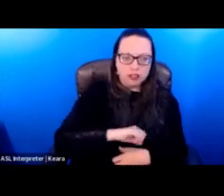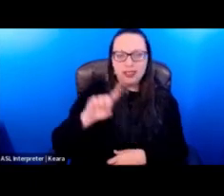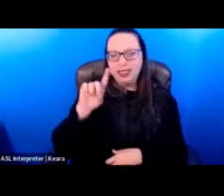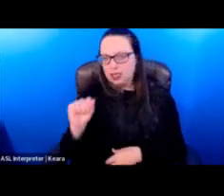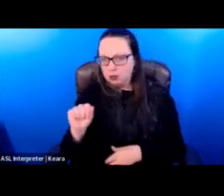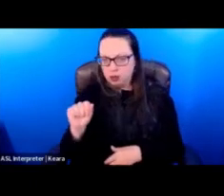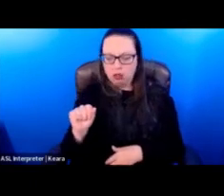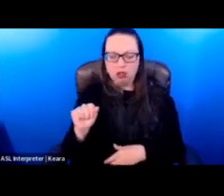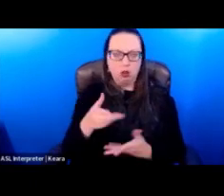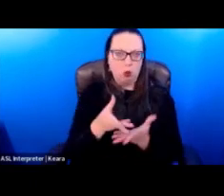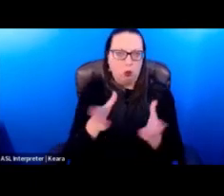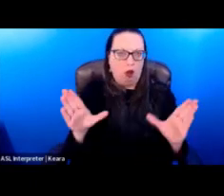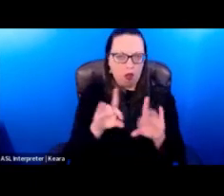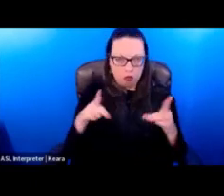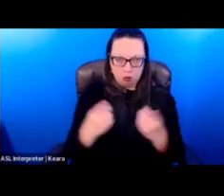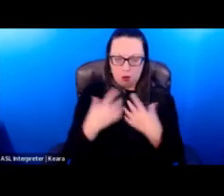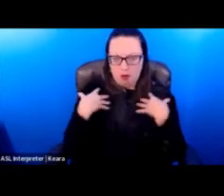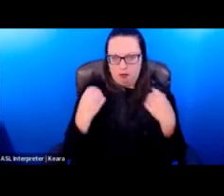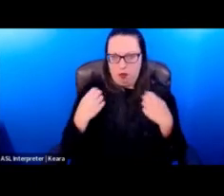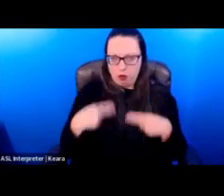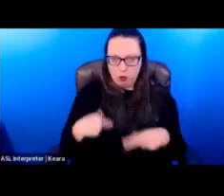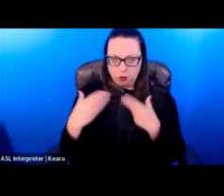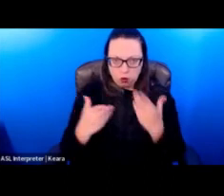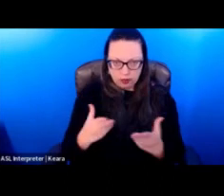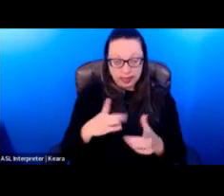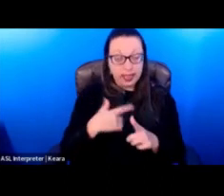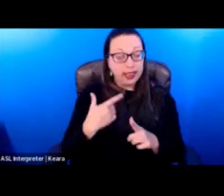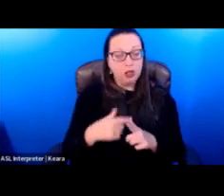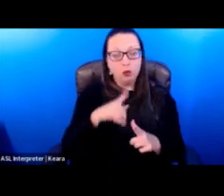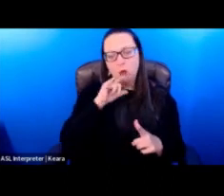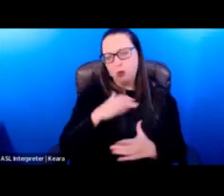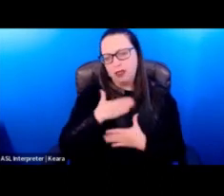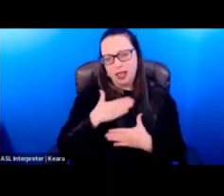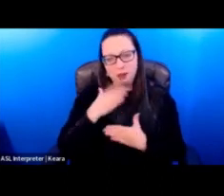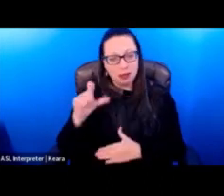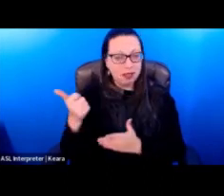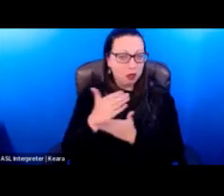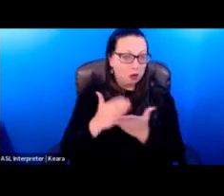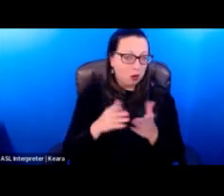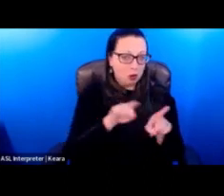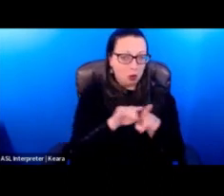the Department of Health and Human Services. And then we were so pleased that other components were also transferred here